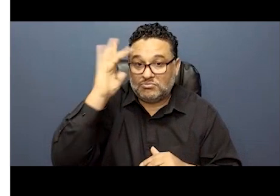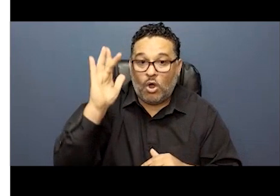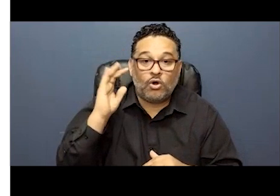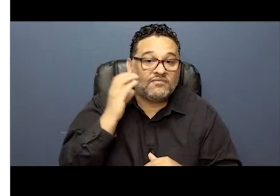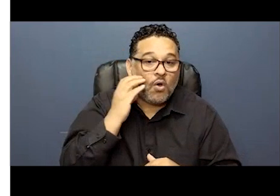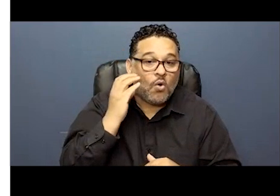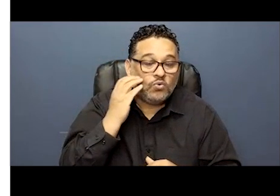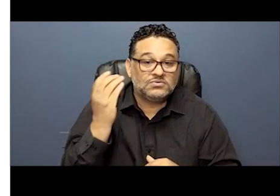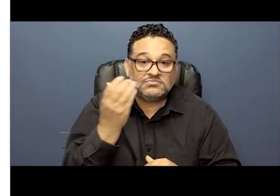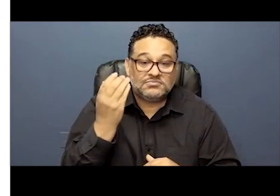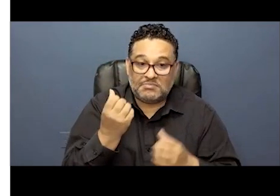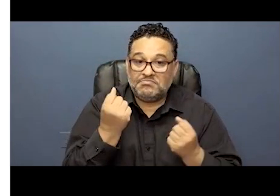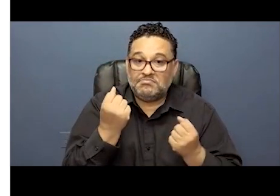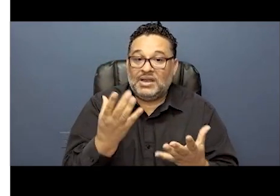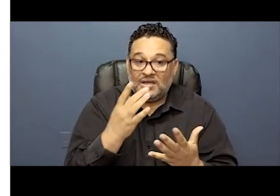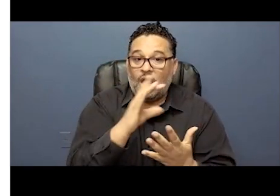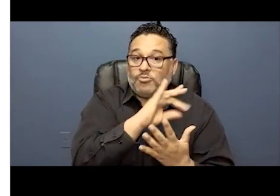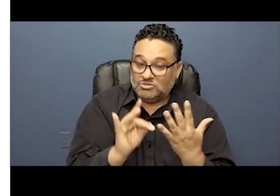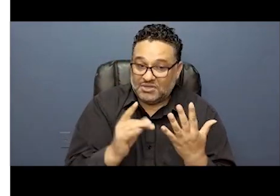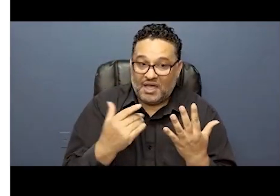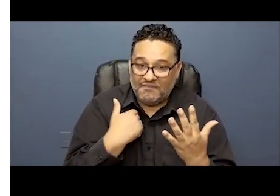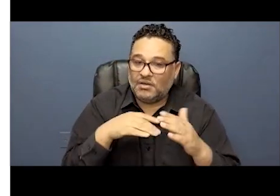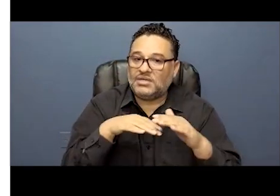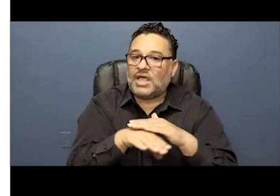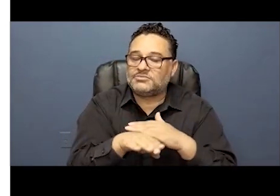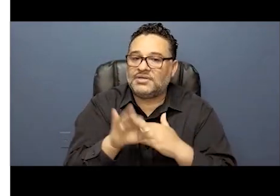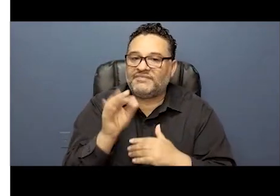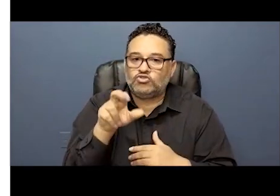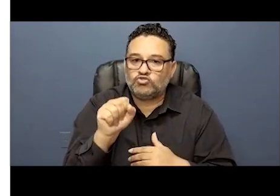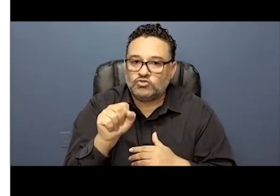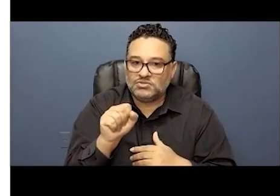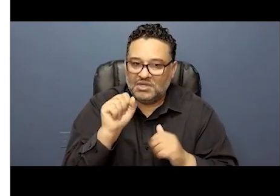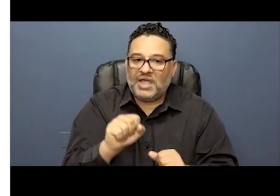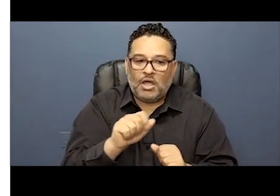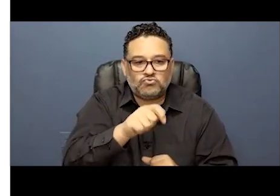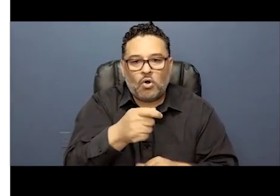Many options today have accessibility features that can be toggled on and off.